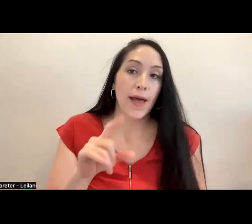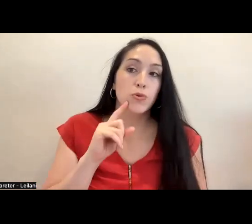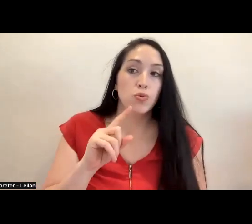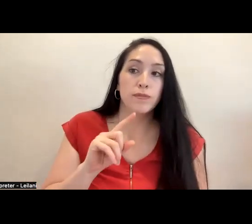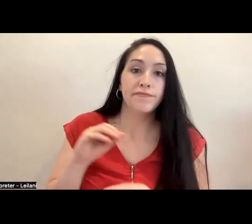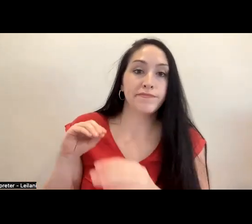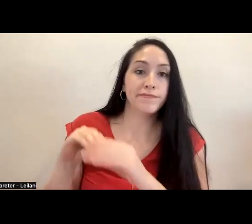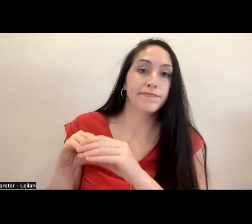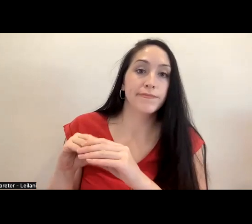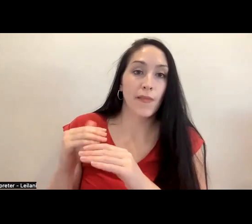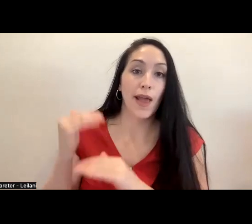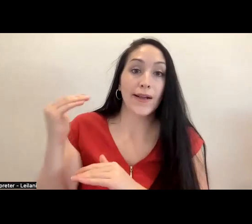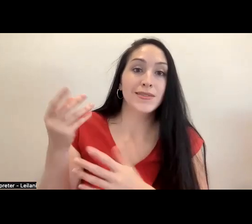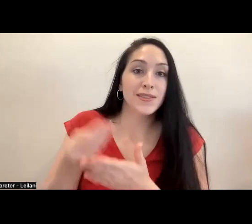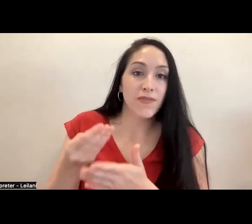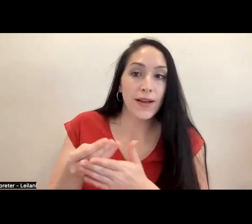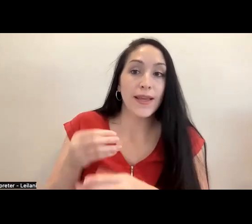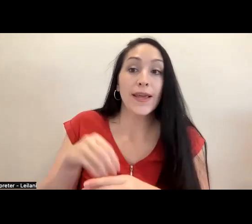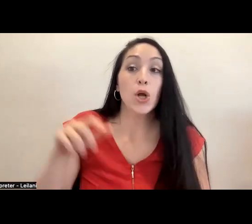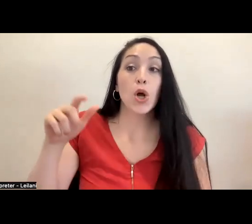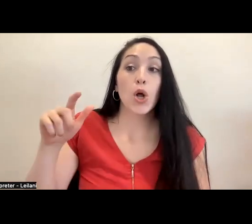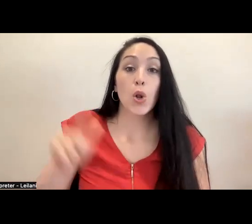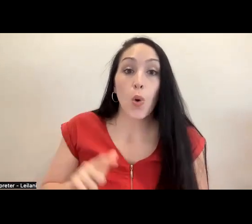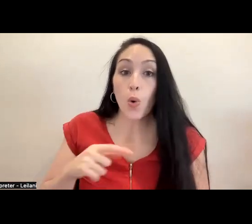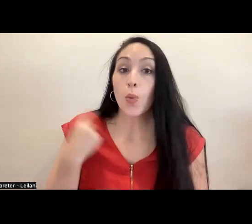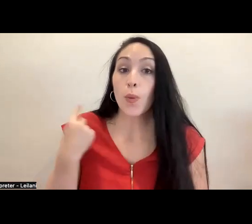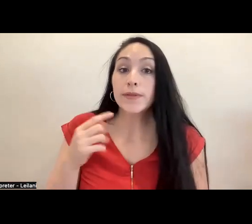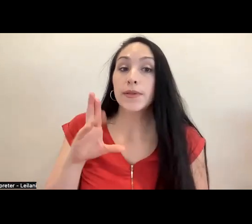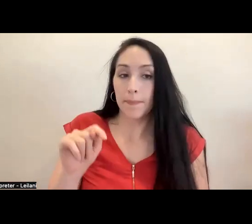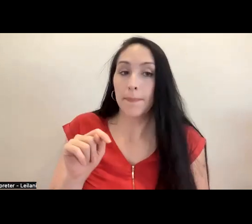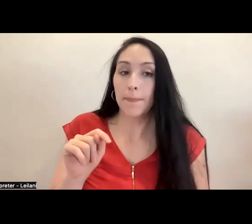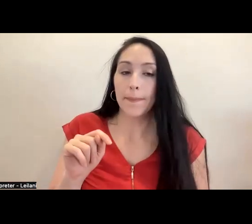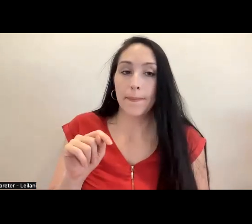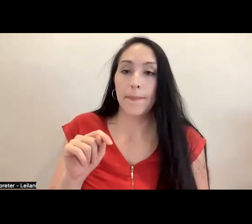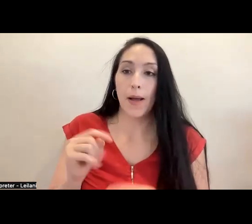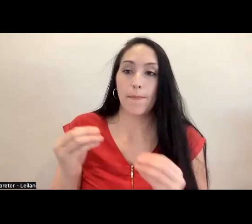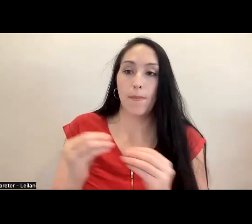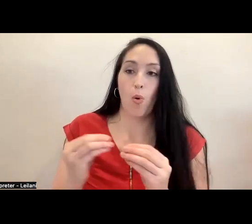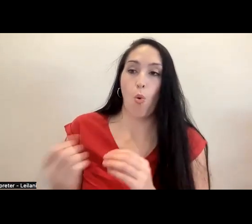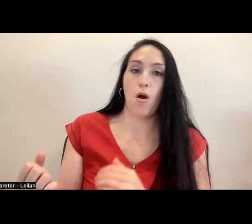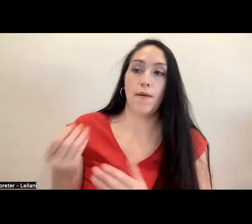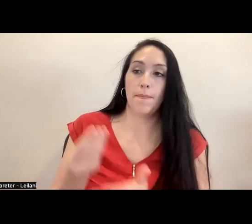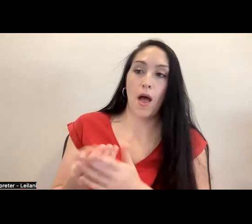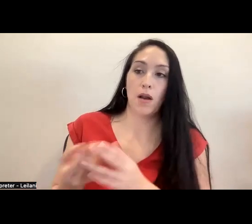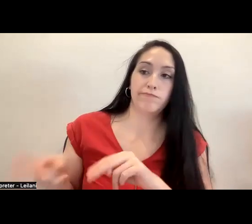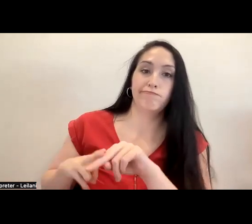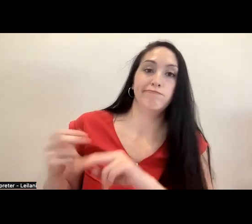very low risk, but higher return than a savings account type of product so it's not FBI insured,